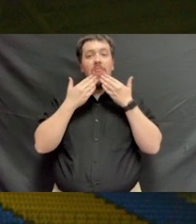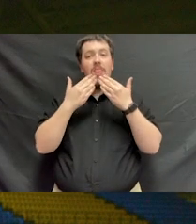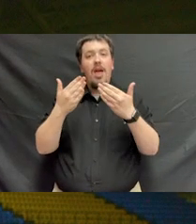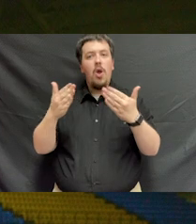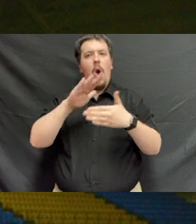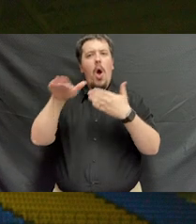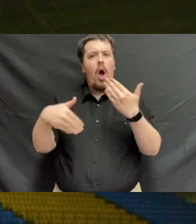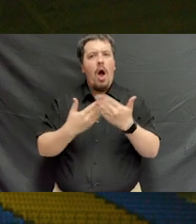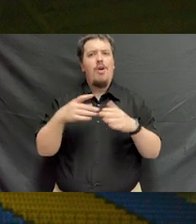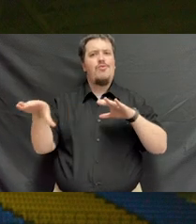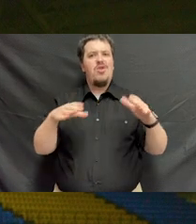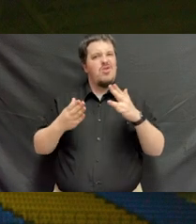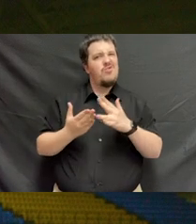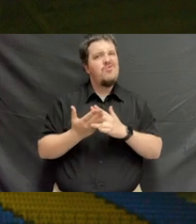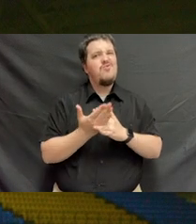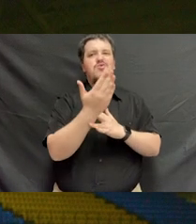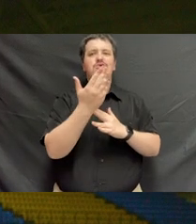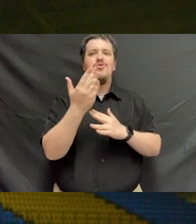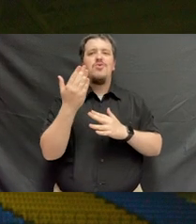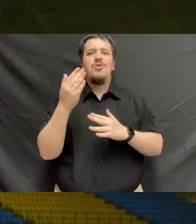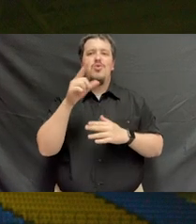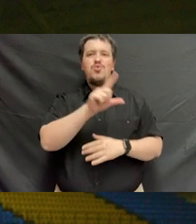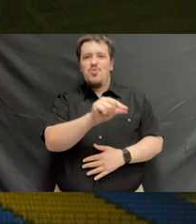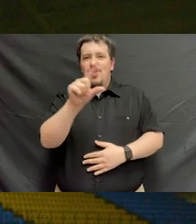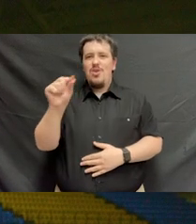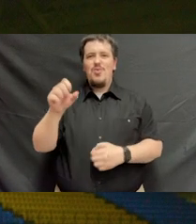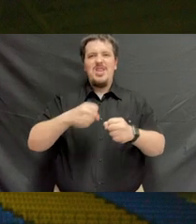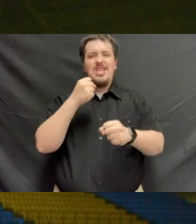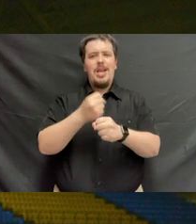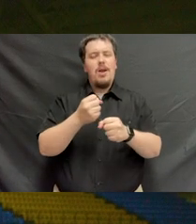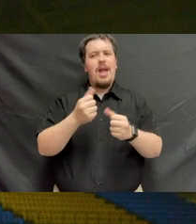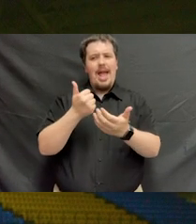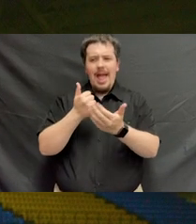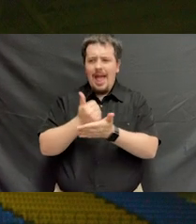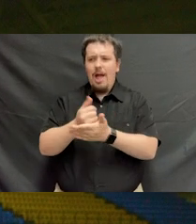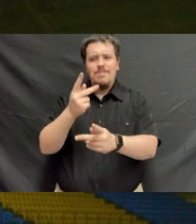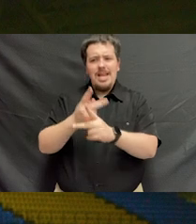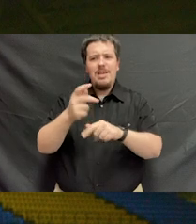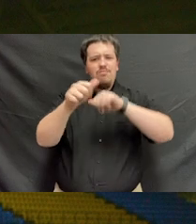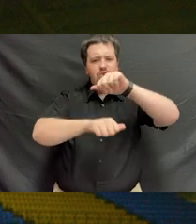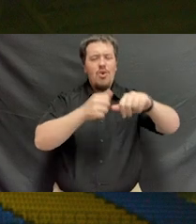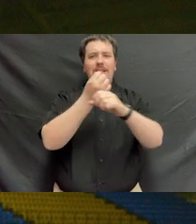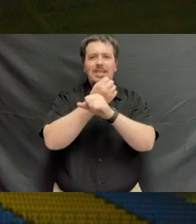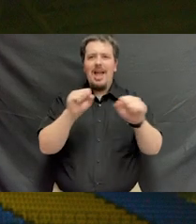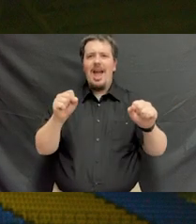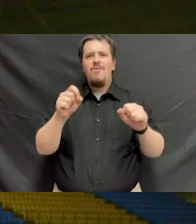I want to thank you for all that you have done throughout the course of 2020, to keep one another safe.